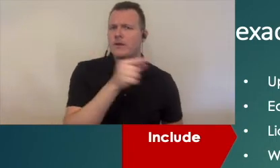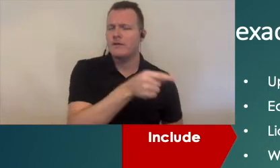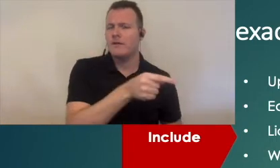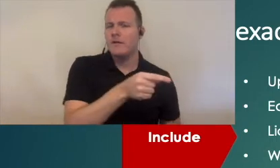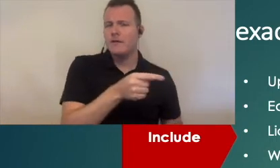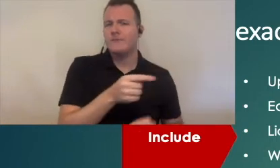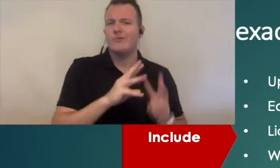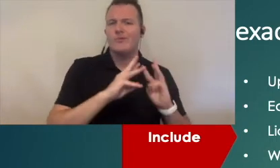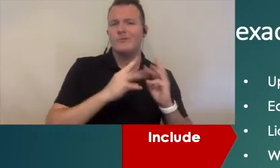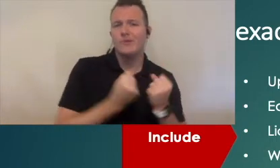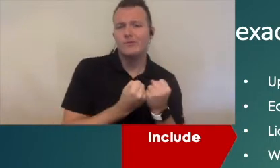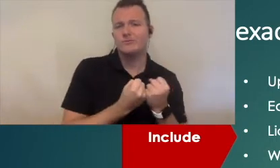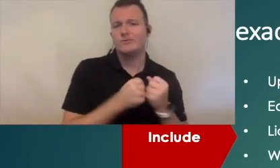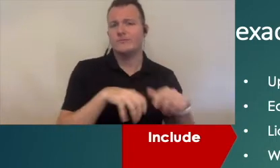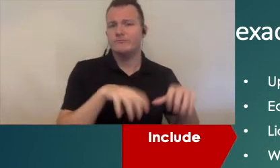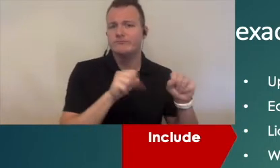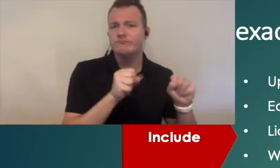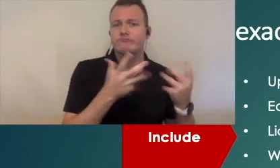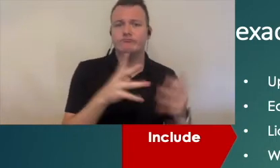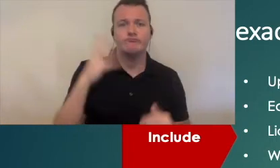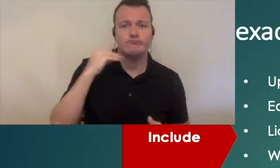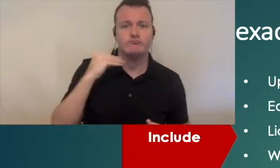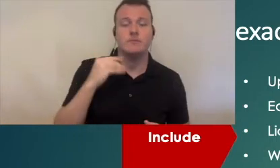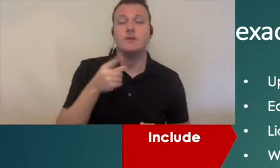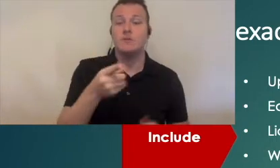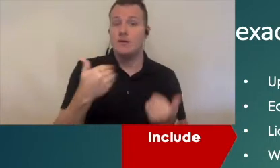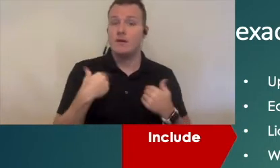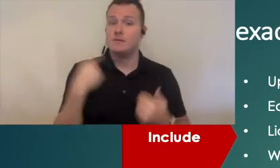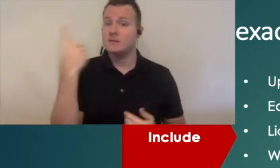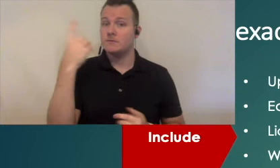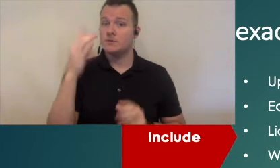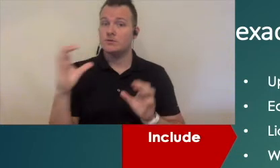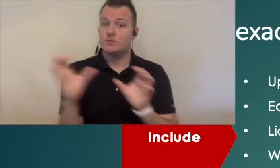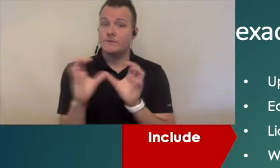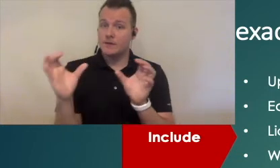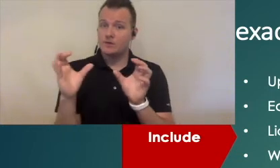lines of a workshop. If you have some form of certification training, that